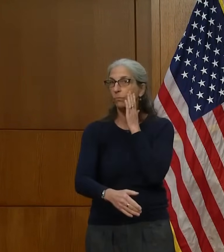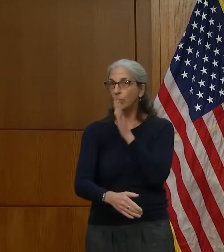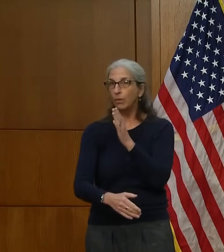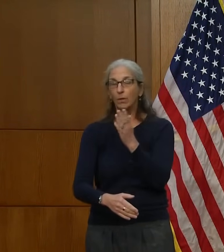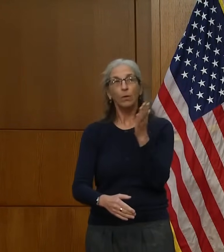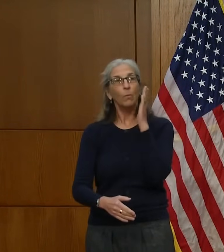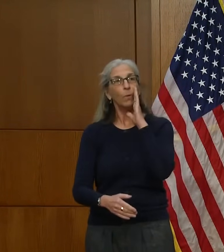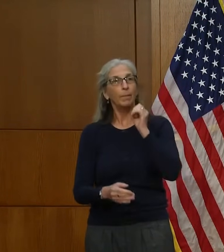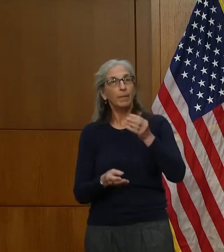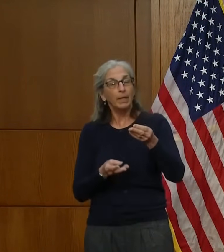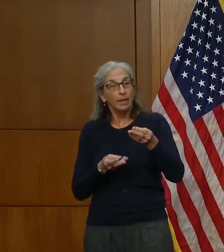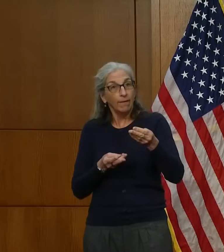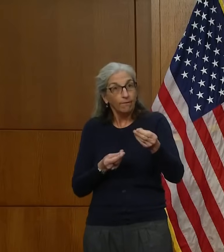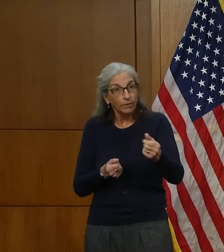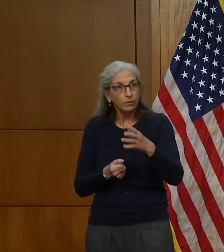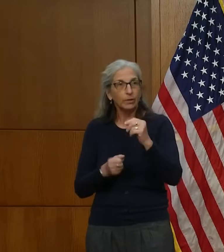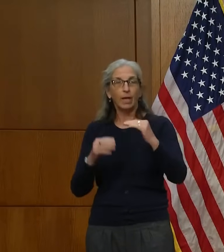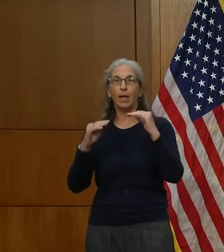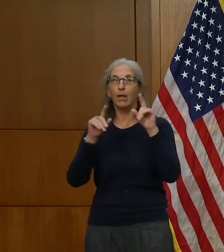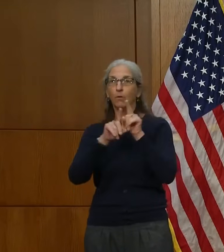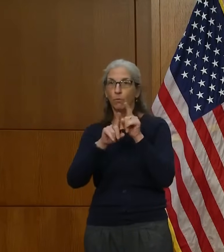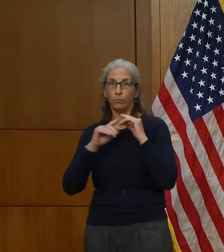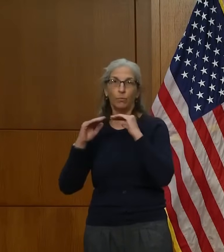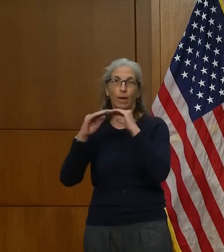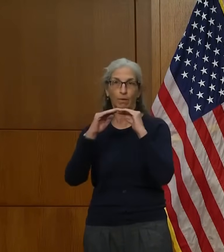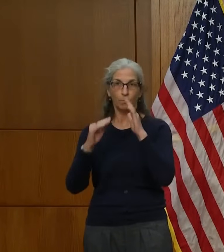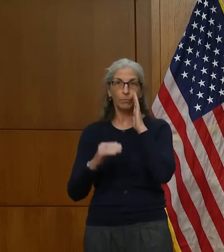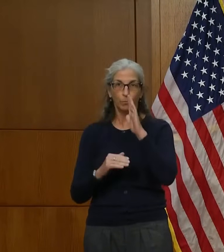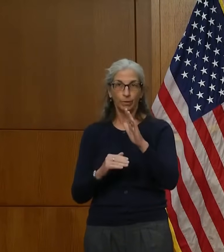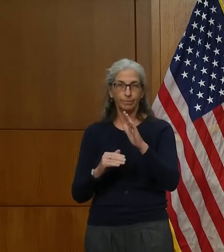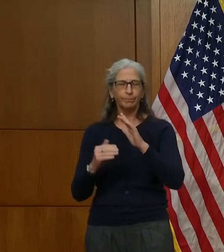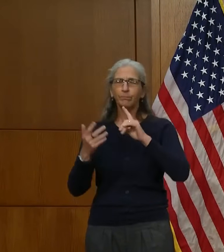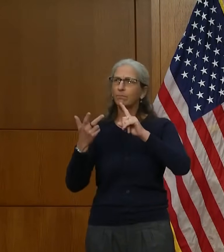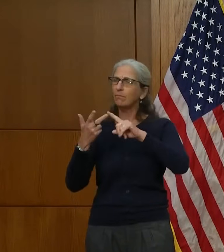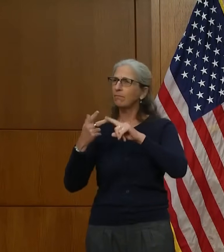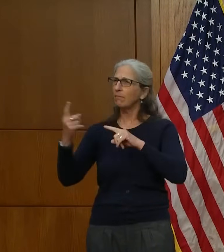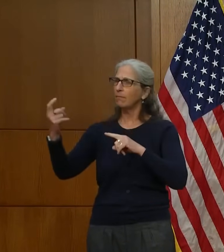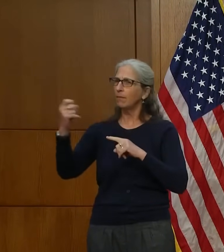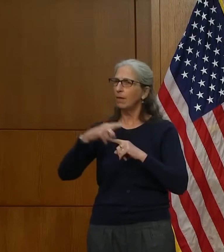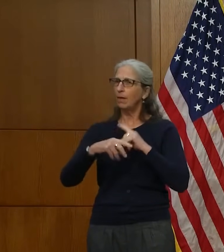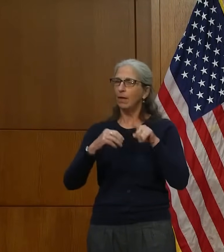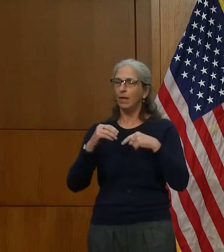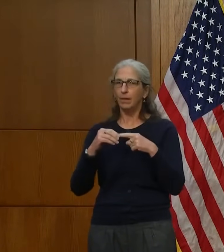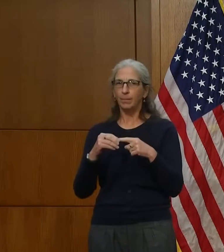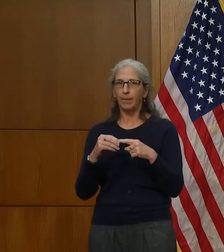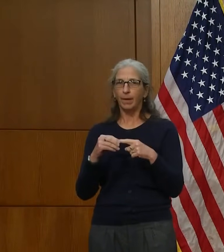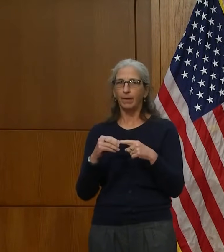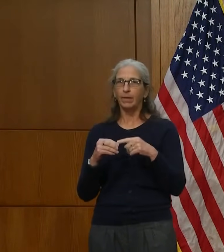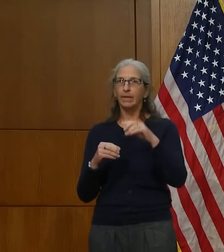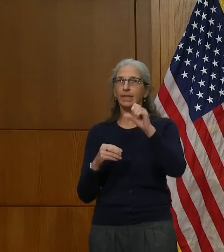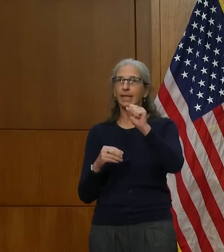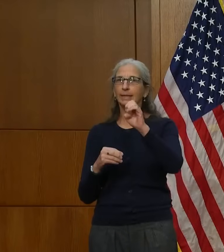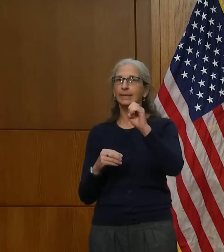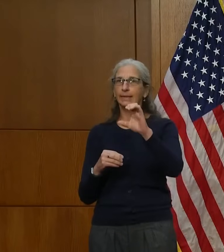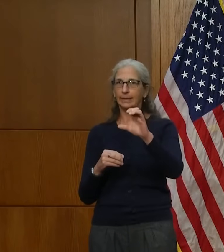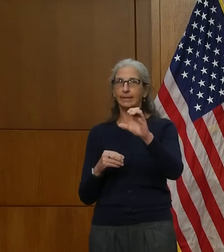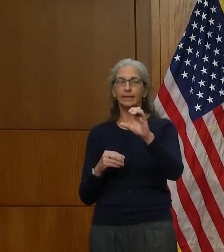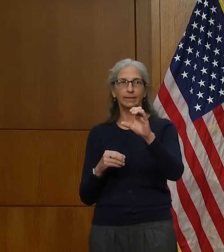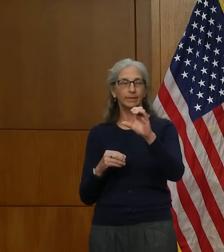THIS FOR SEVERAL MONTHS, WE WILL BE ABLE TO DISTRIBUTE IT. IN AN EFFICIENT MATTER AND ALSO